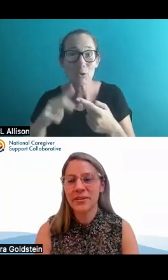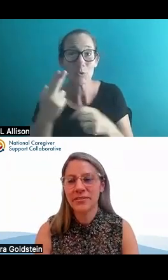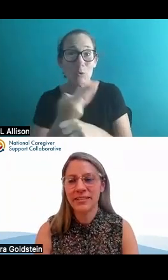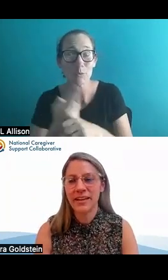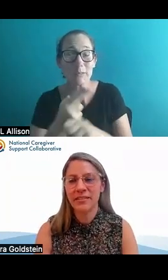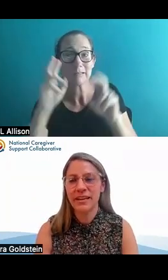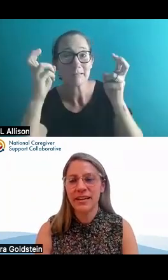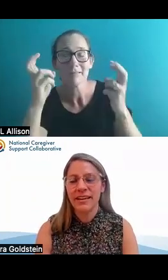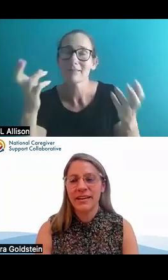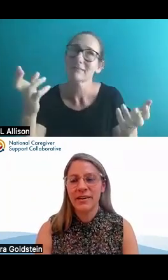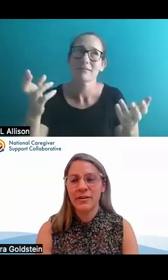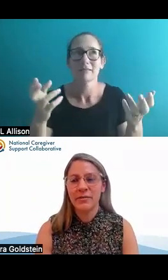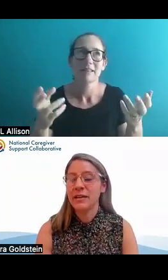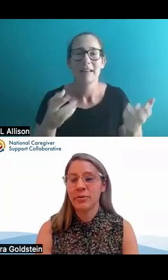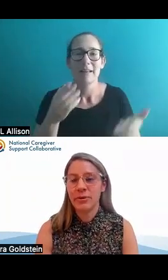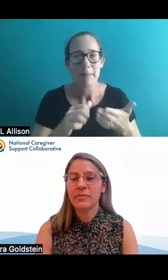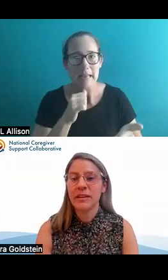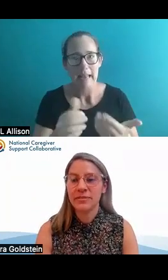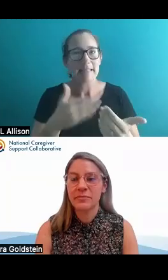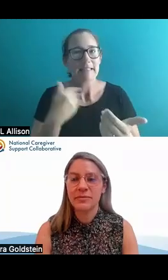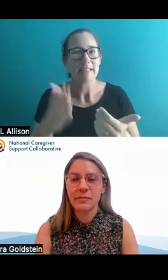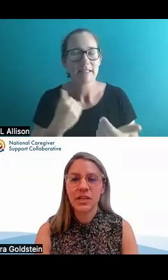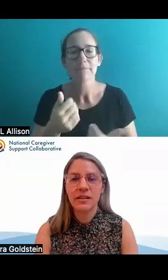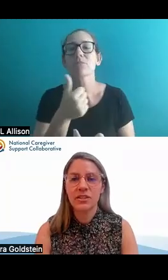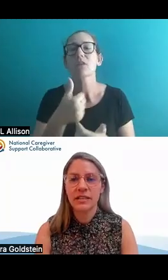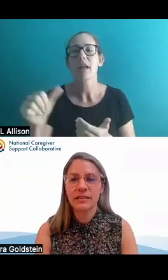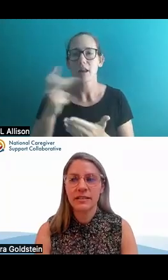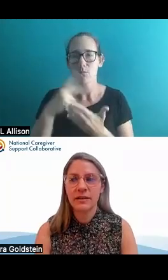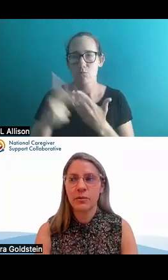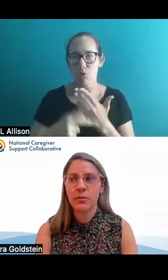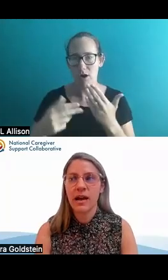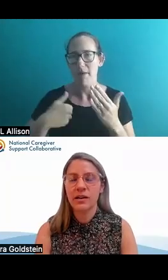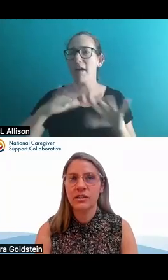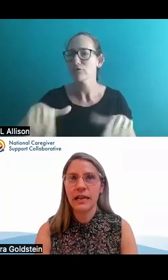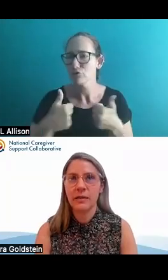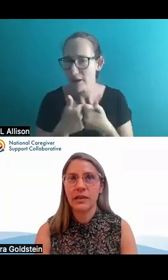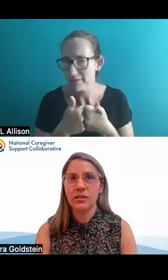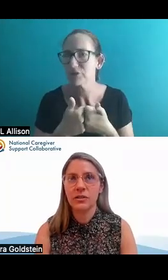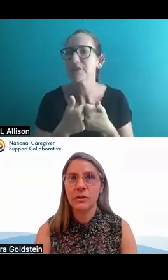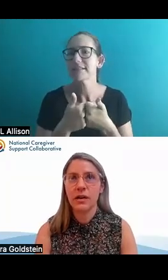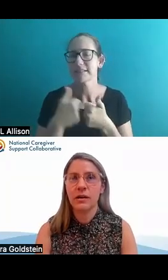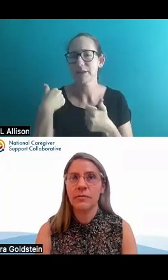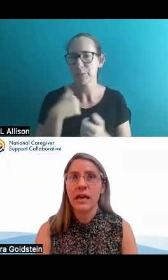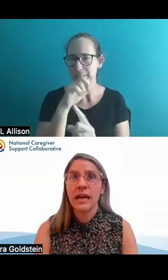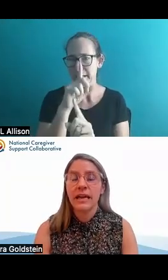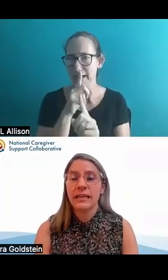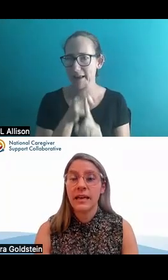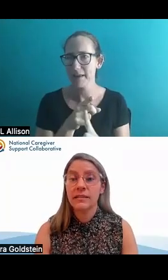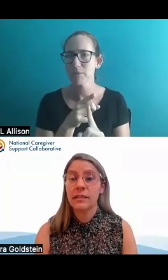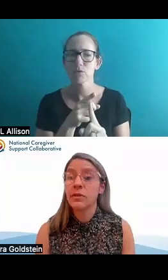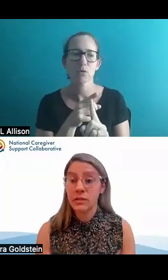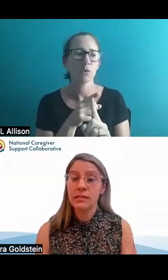of these, any programs have some challenges, and we're actually aiming to get some of those lessons